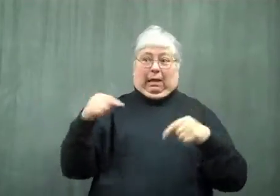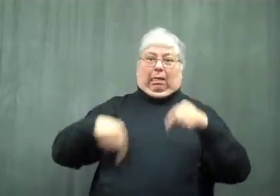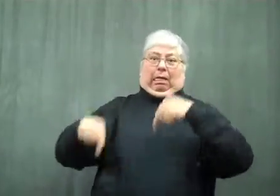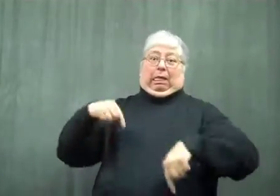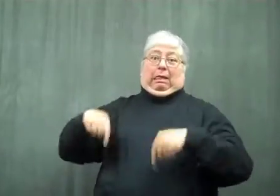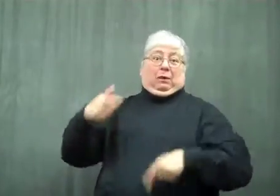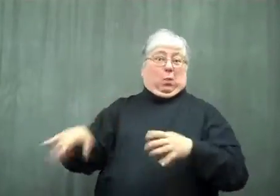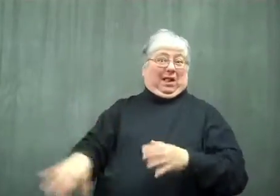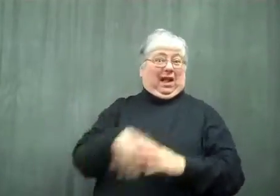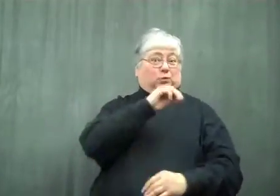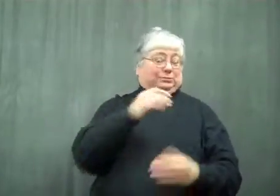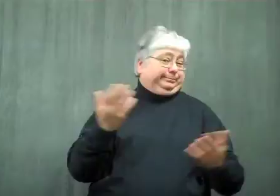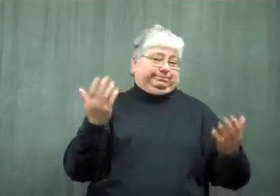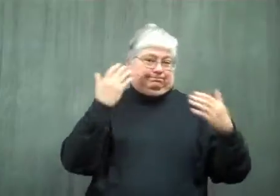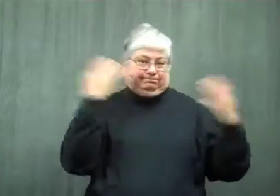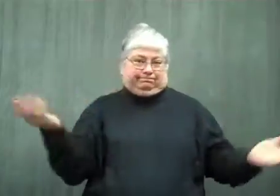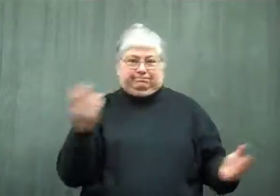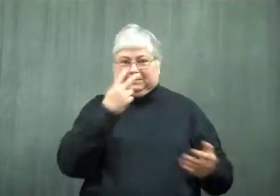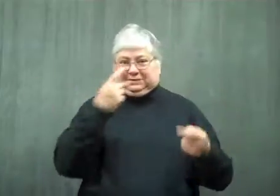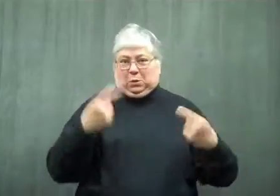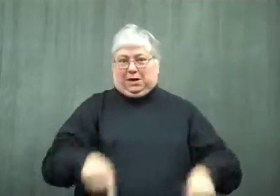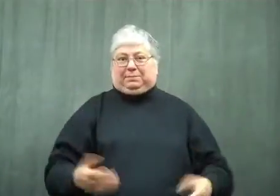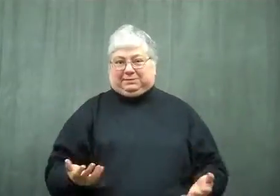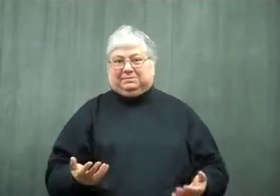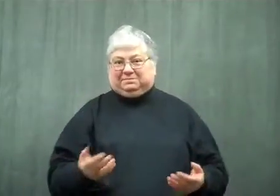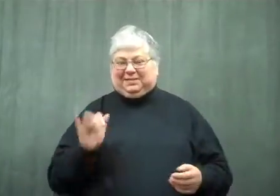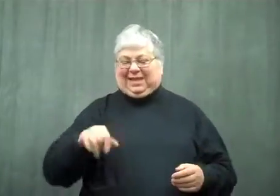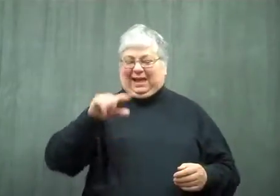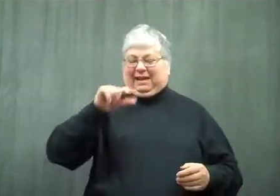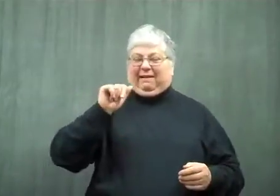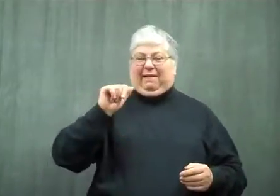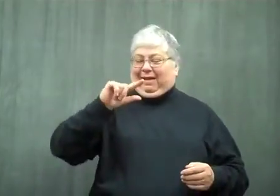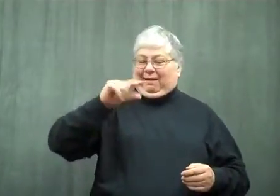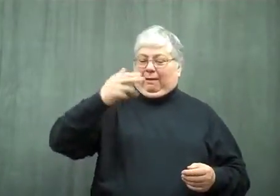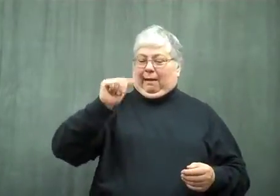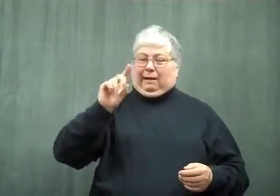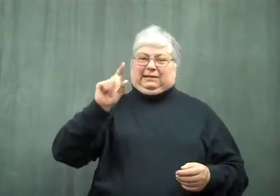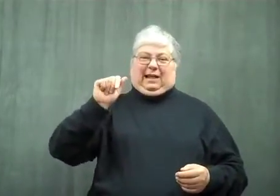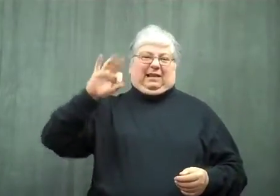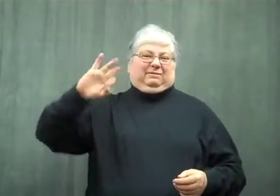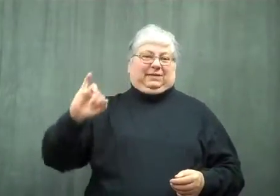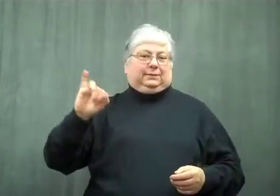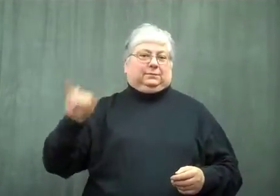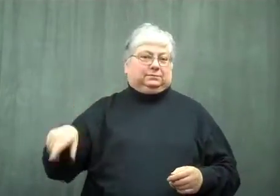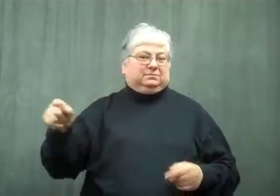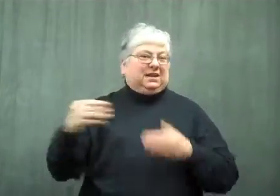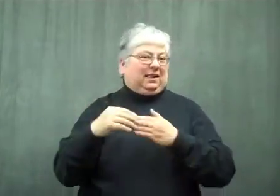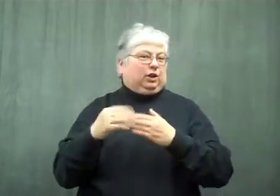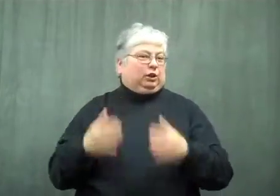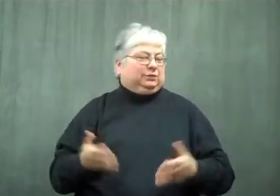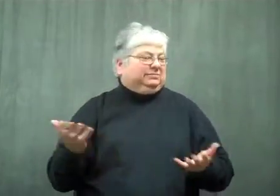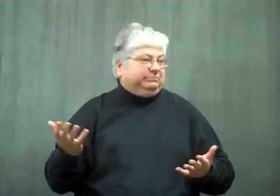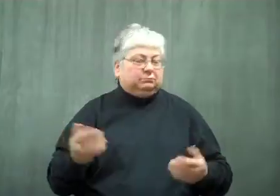We'll see if there's a retreat by the leader, Ghaddafi, or not.